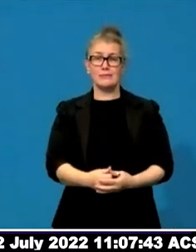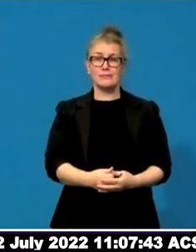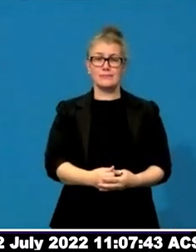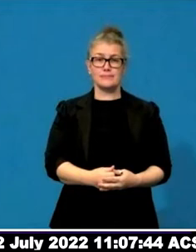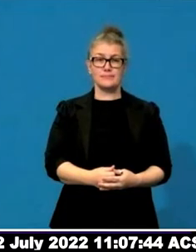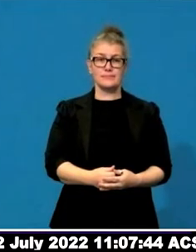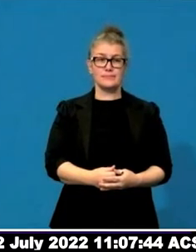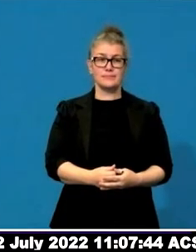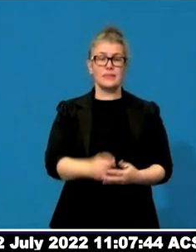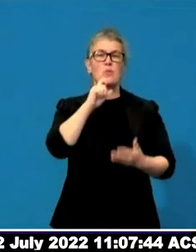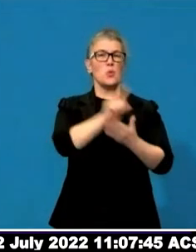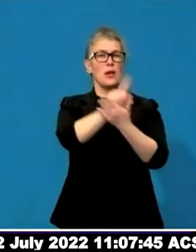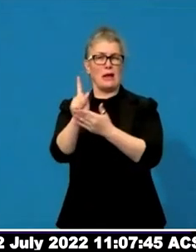but let me deal with it now.